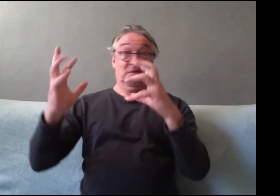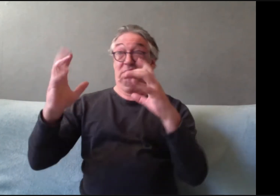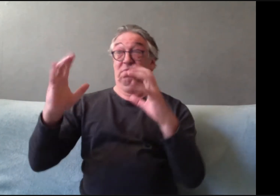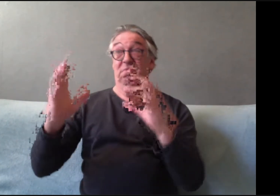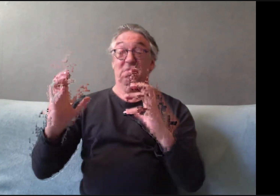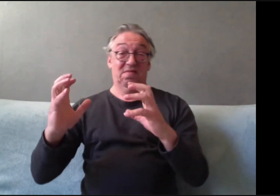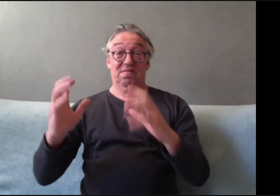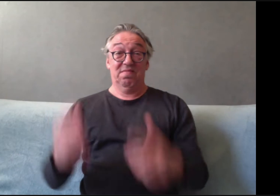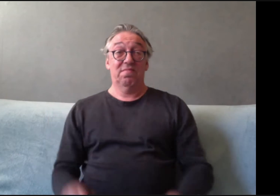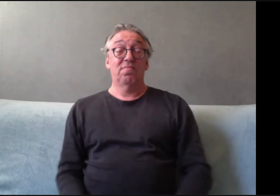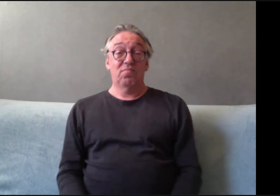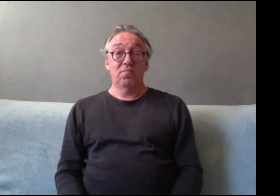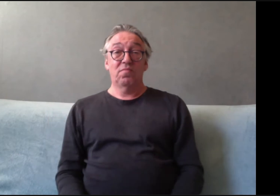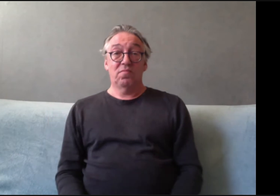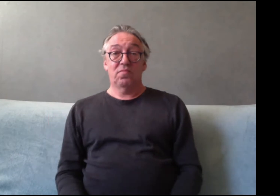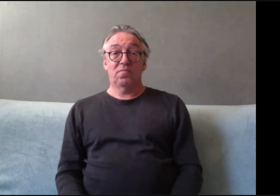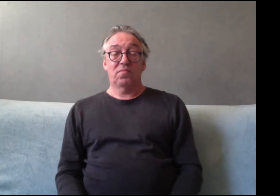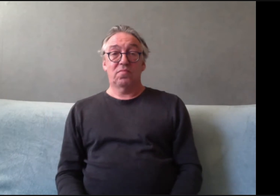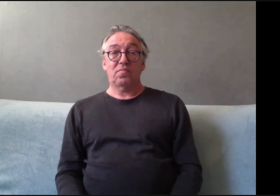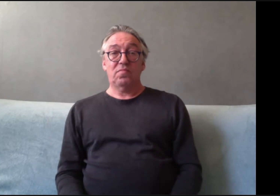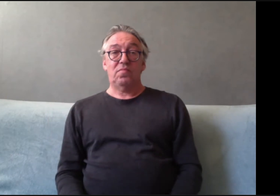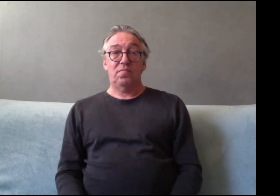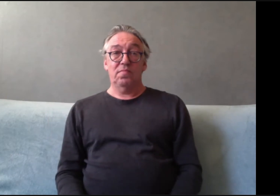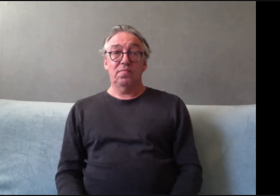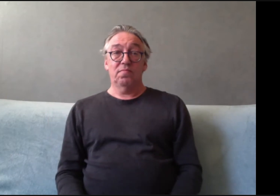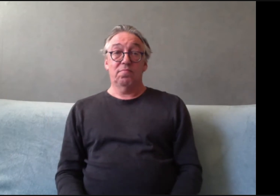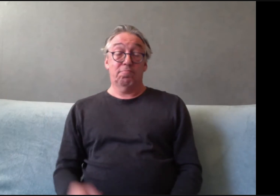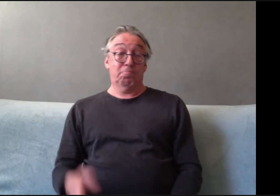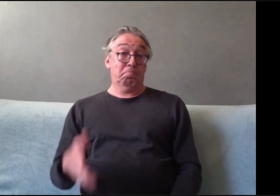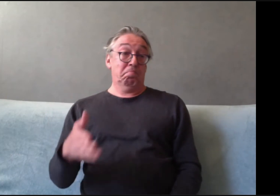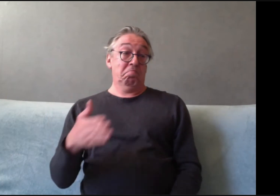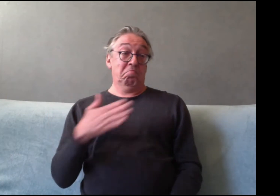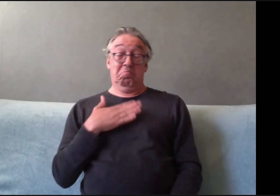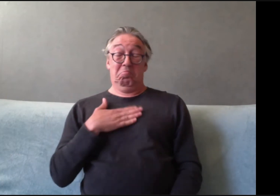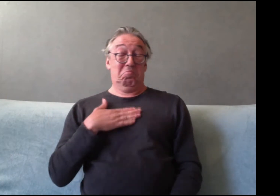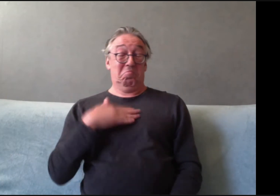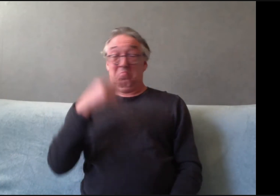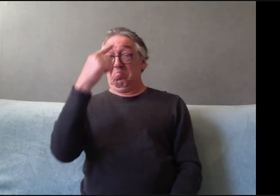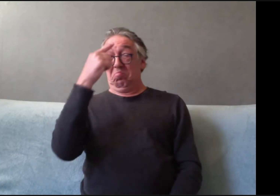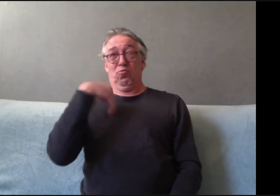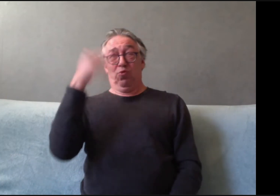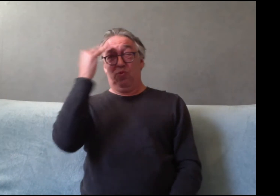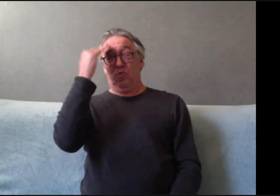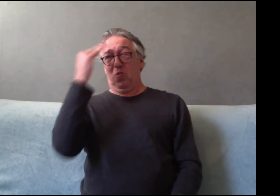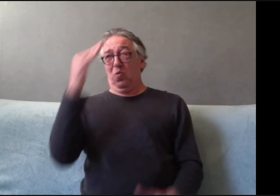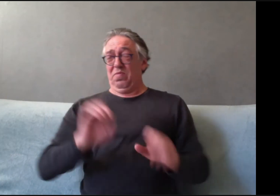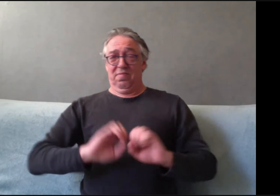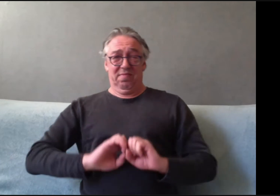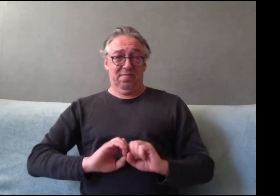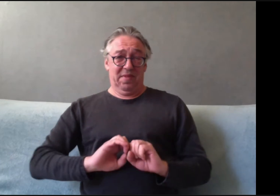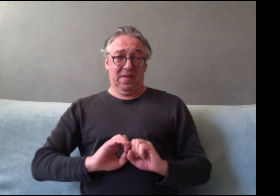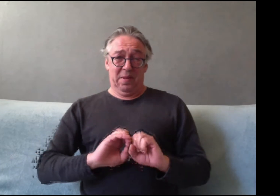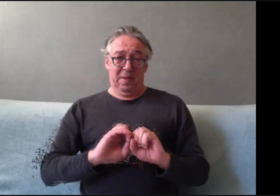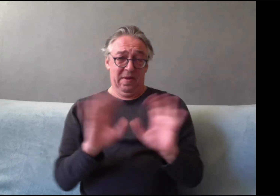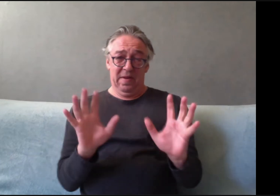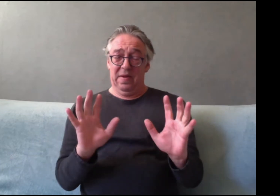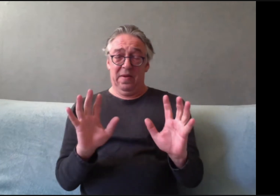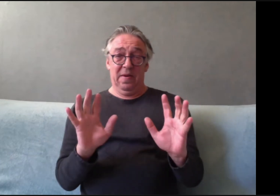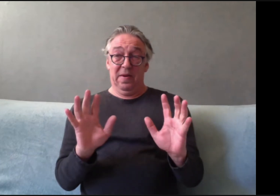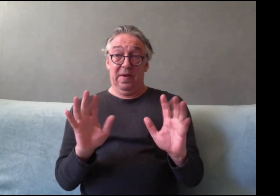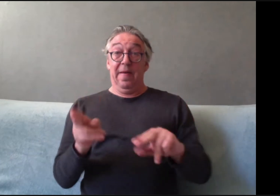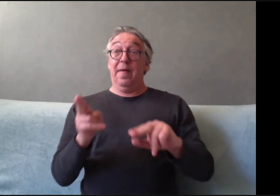There's no question, in my mind, that when this crisis will be over,